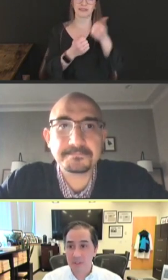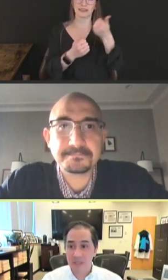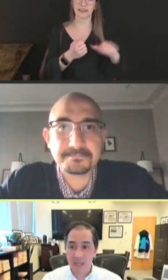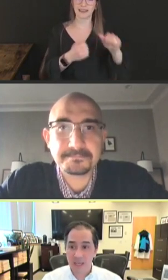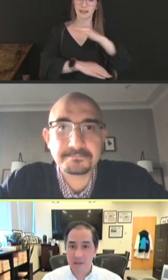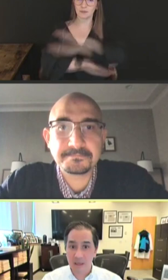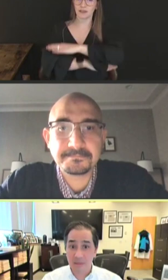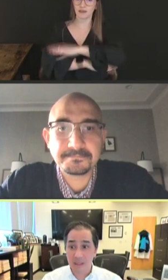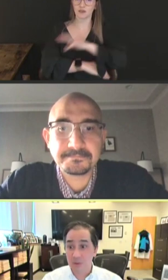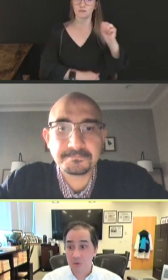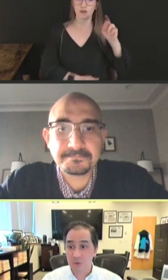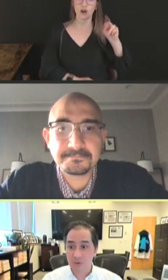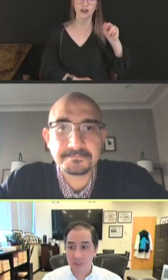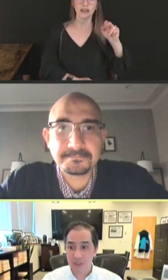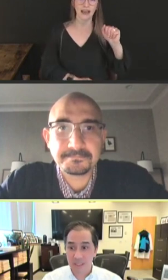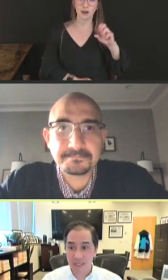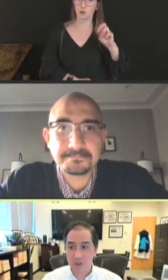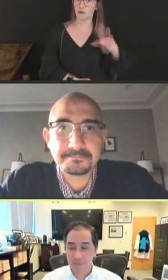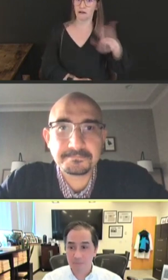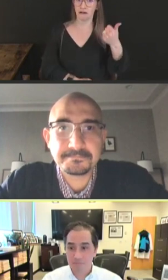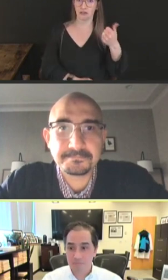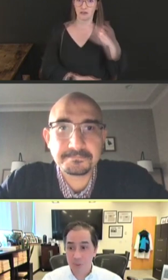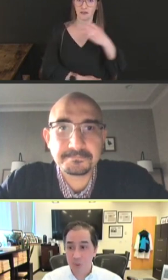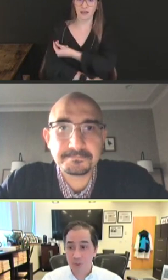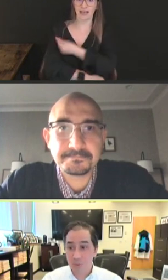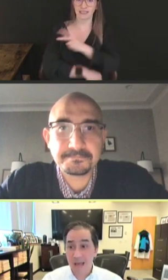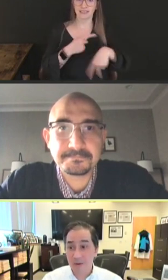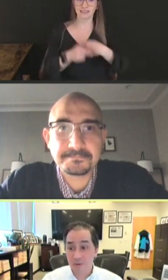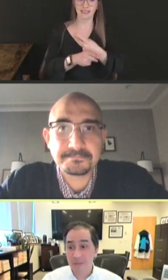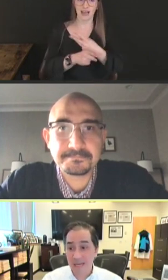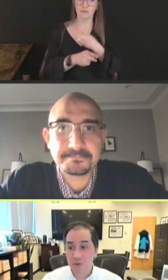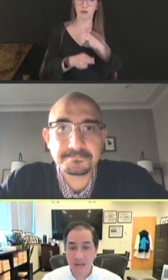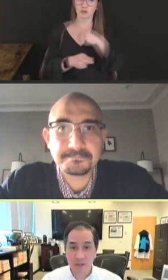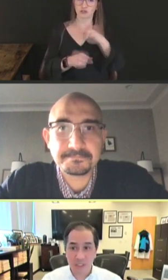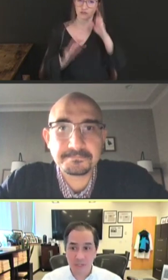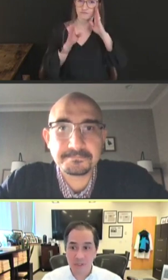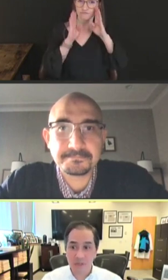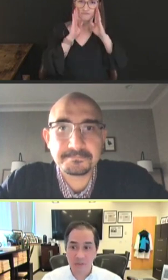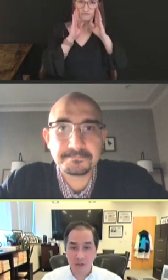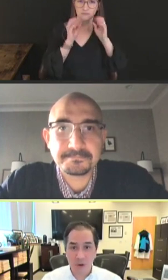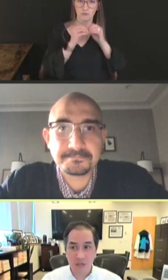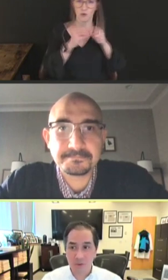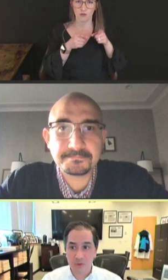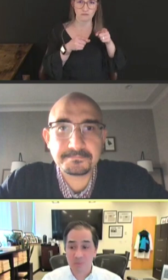and I think deserves attention. There's also bioinformatic strategies that try to